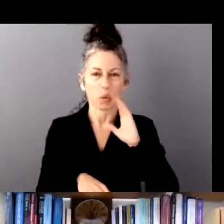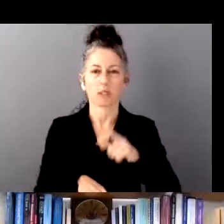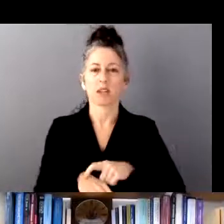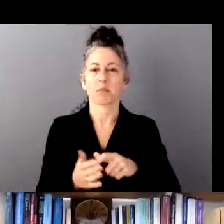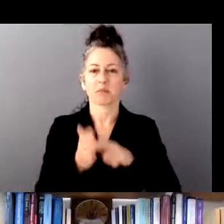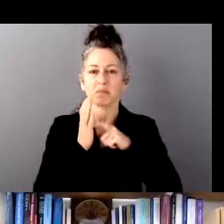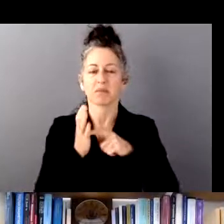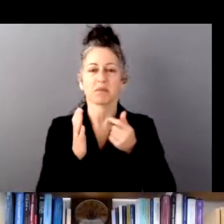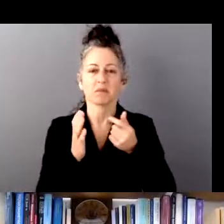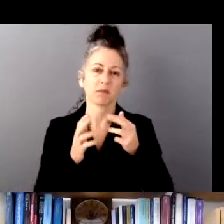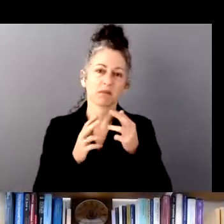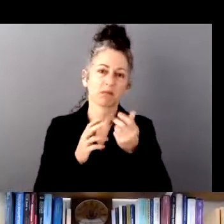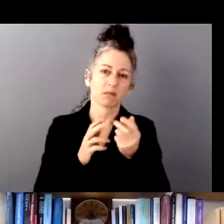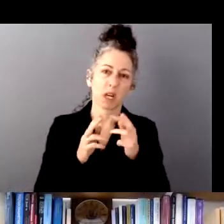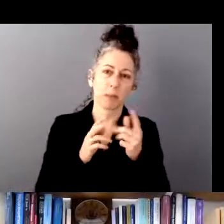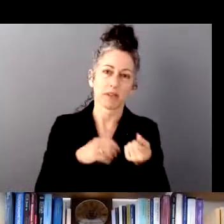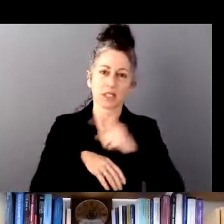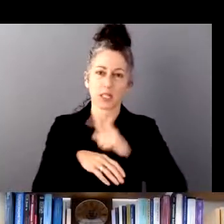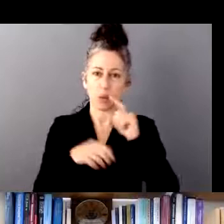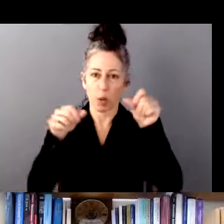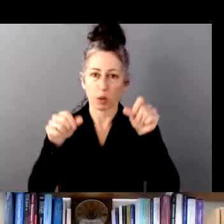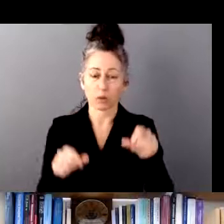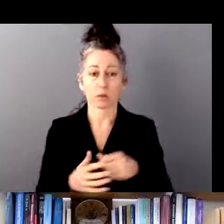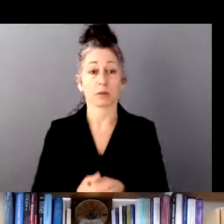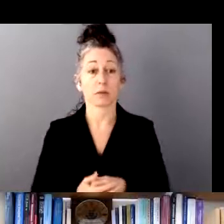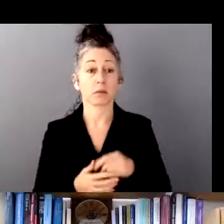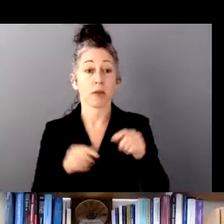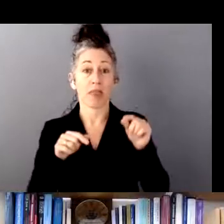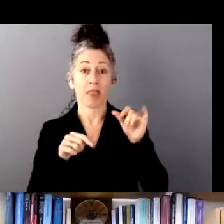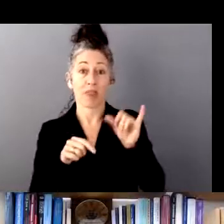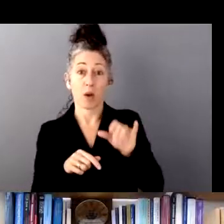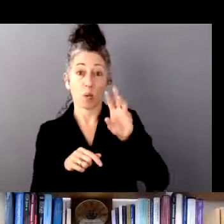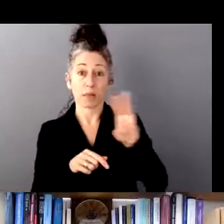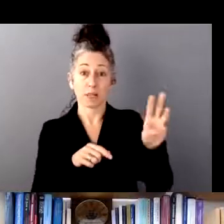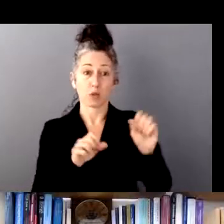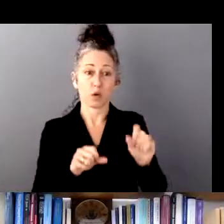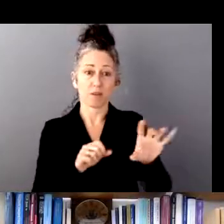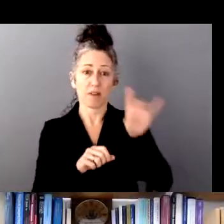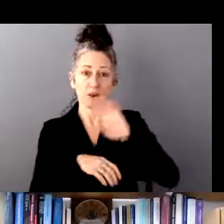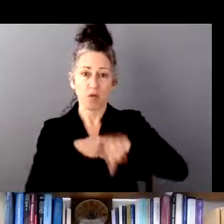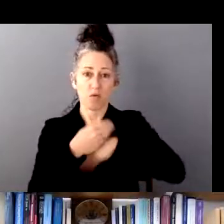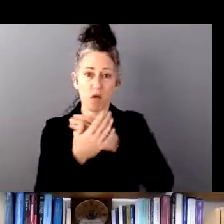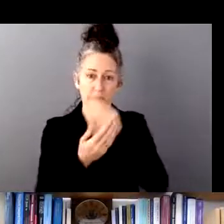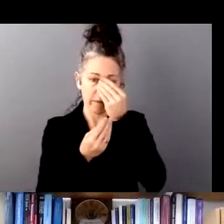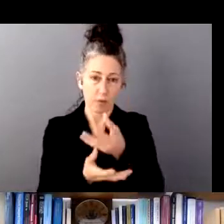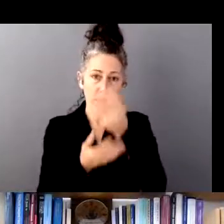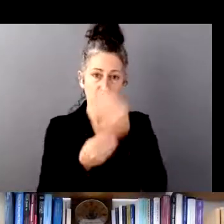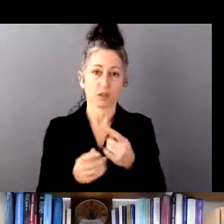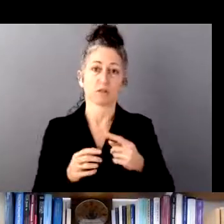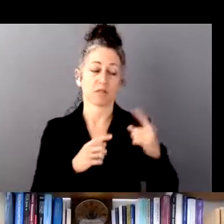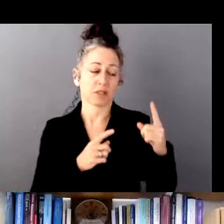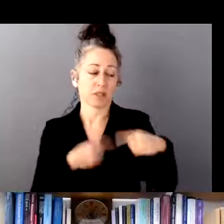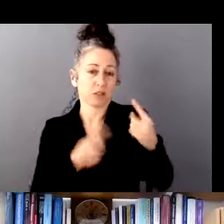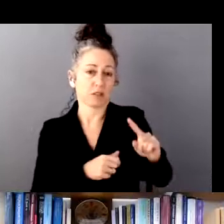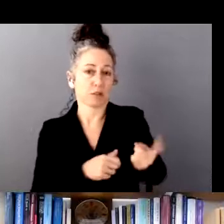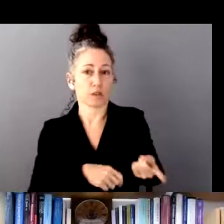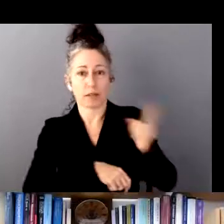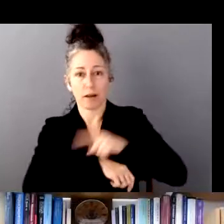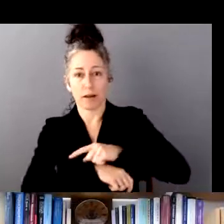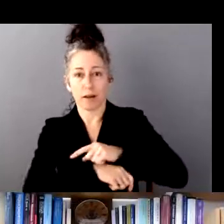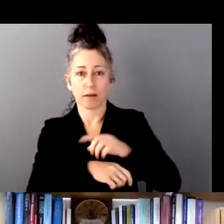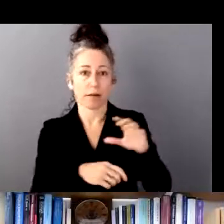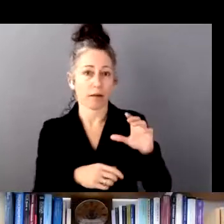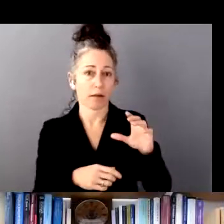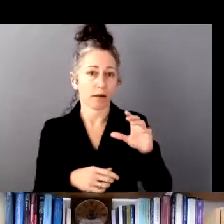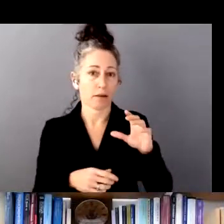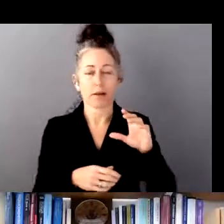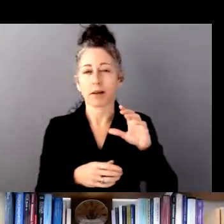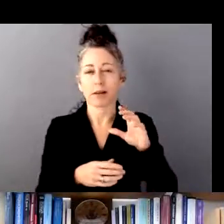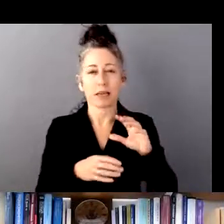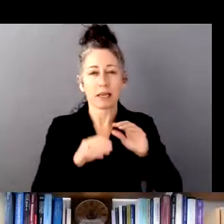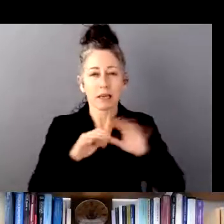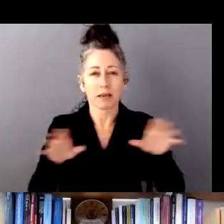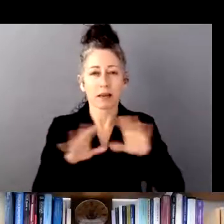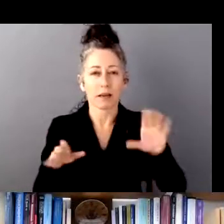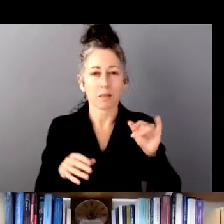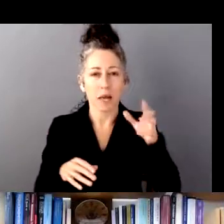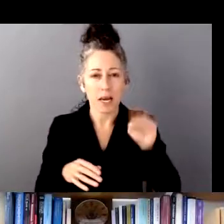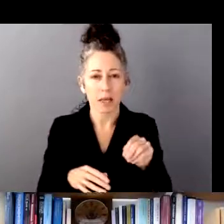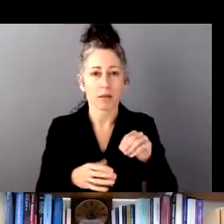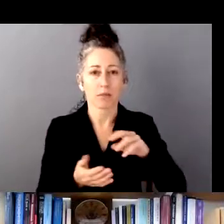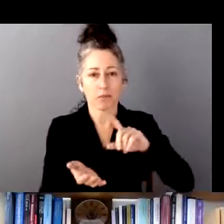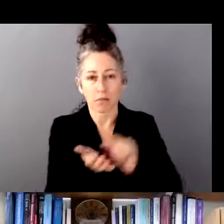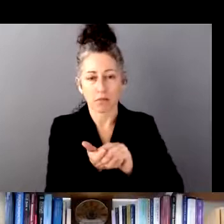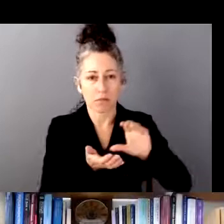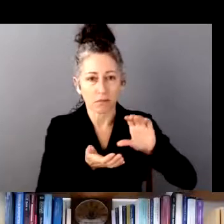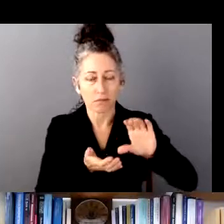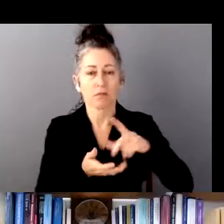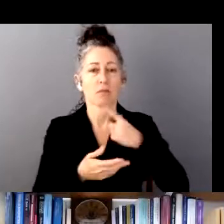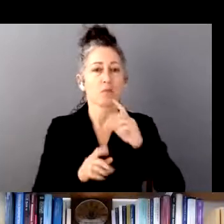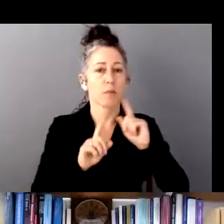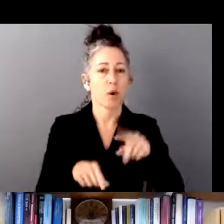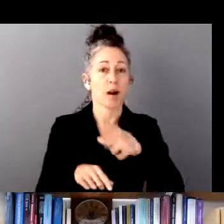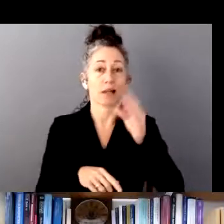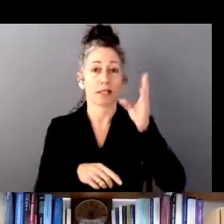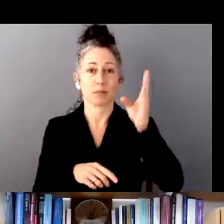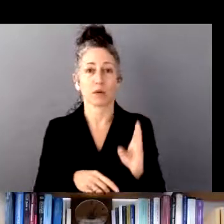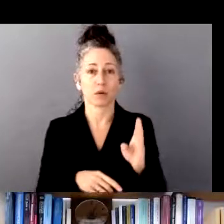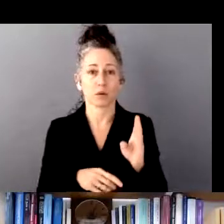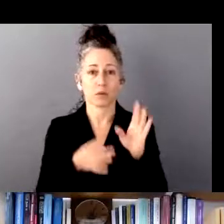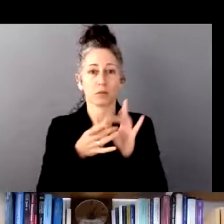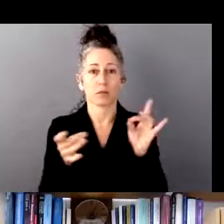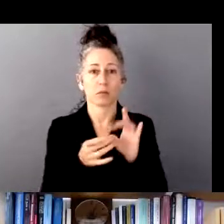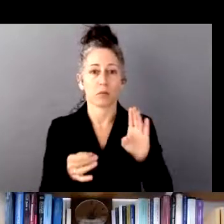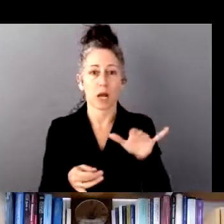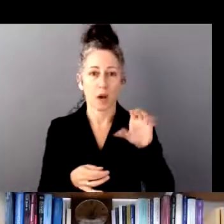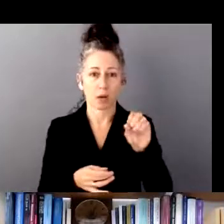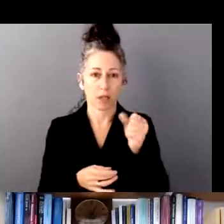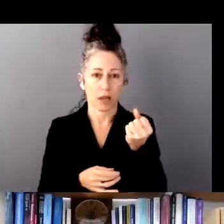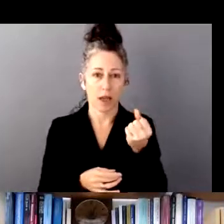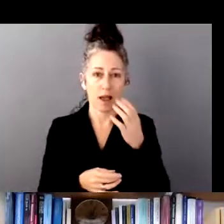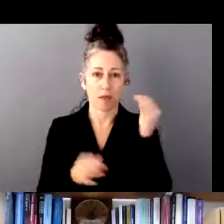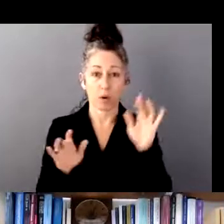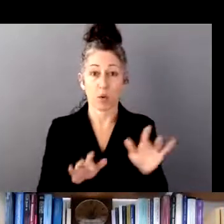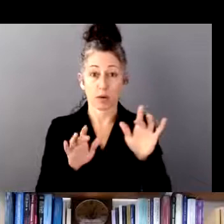This website is also where you can find all of the materials that we talked about on the first day, the compendium annual report. You can also find the slides for each day, as well as the speaker bios and the recordings and everything. You can see last year's now if